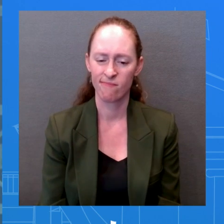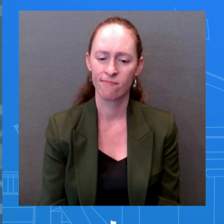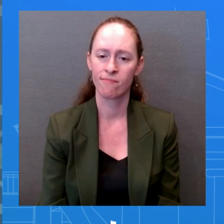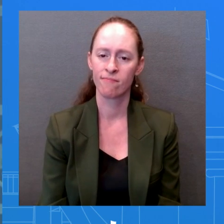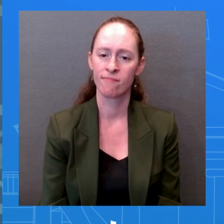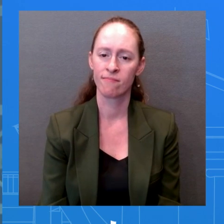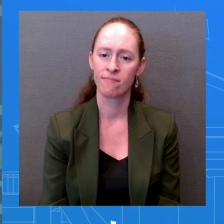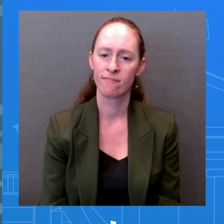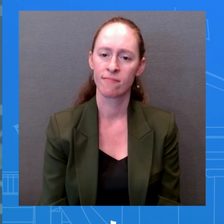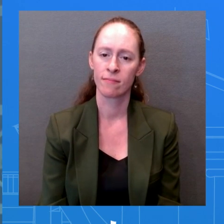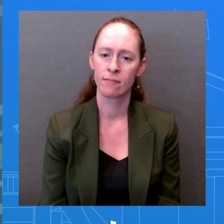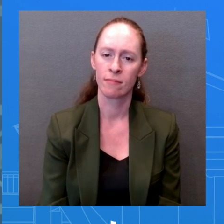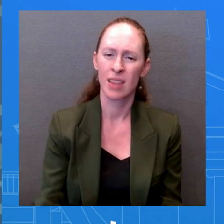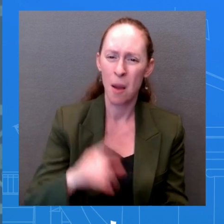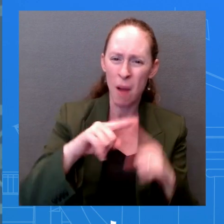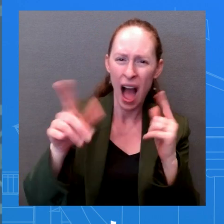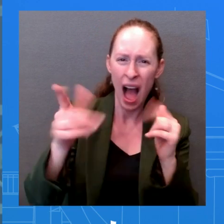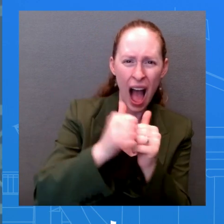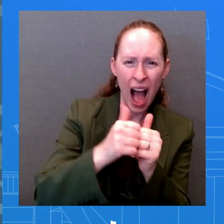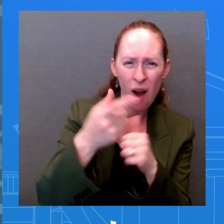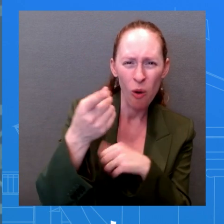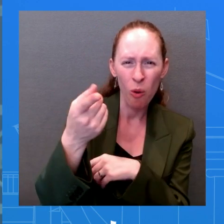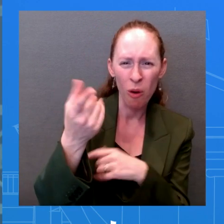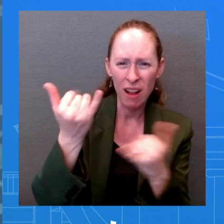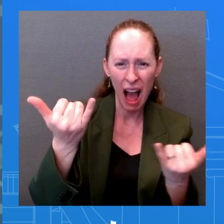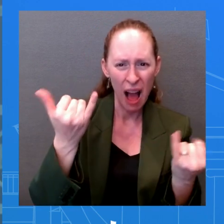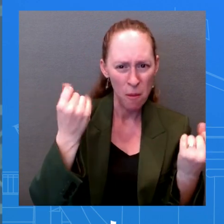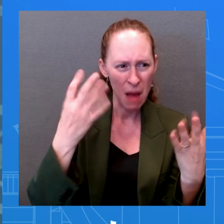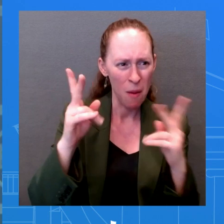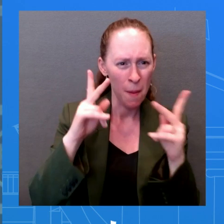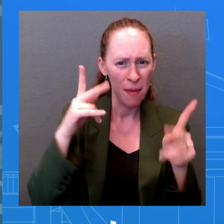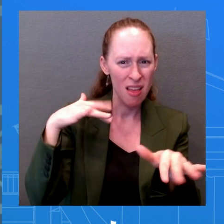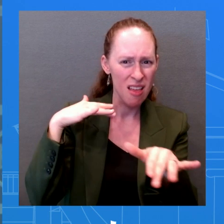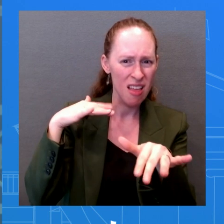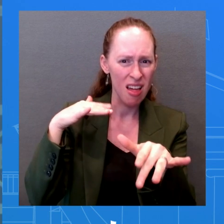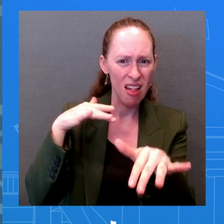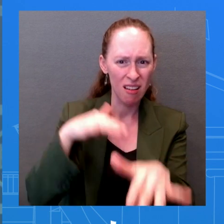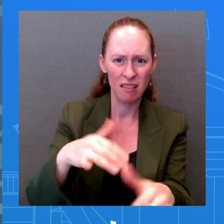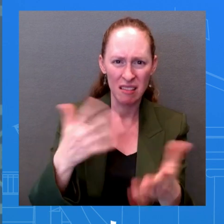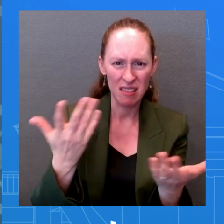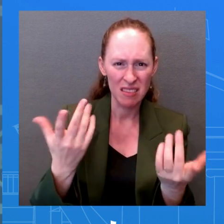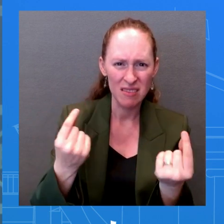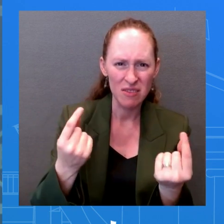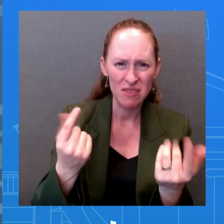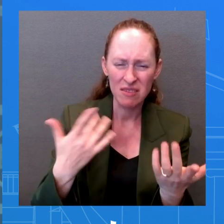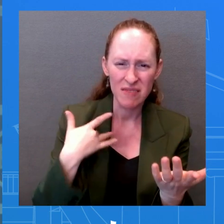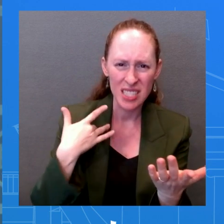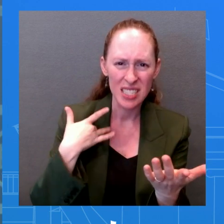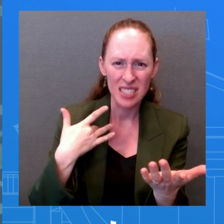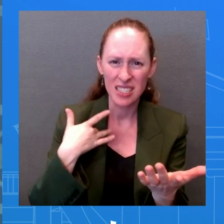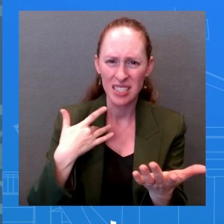Ms. Jean-Pierre: Well, again, we understand that we have work to do. We understand that. And we have been doing the work to do that.